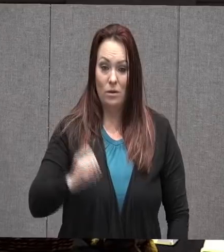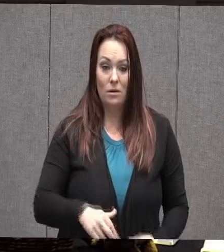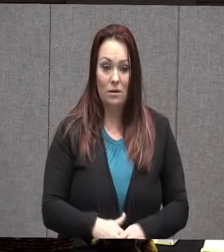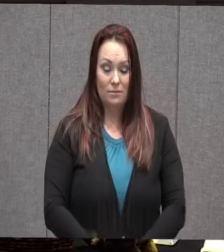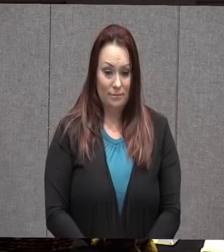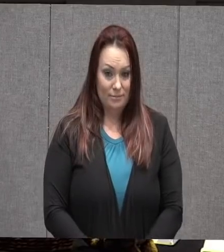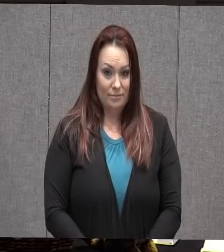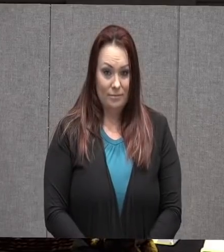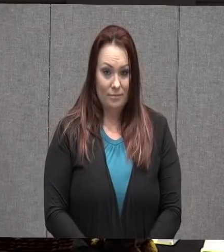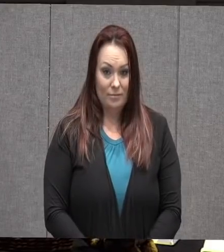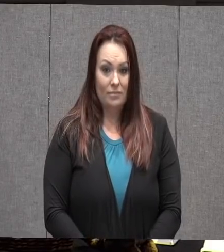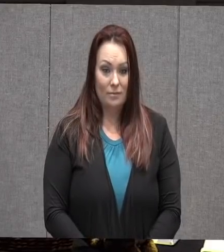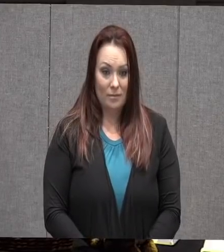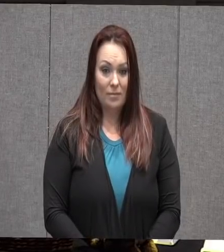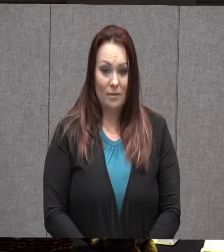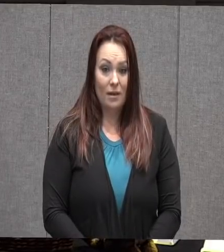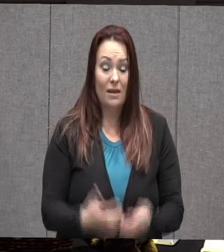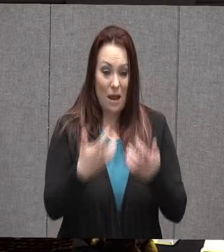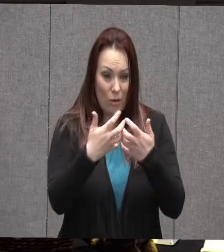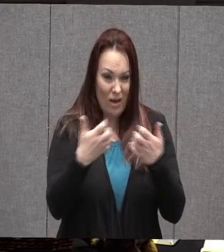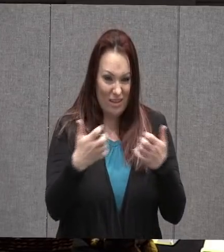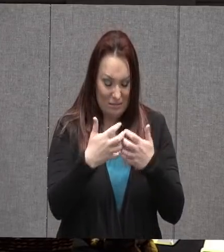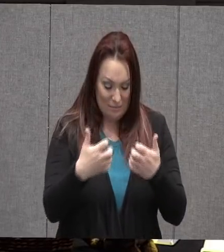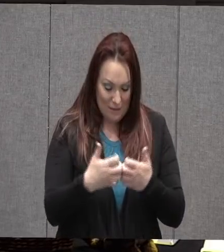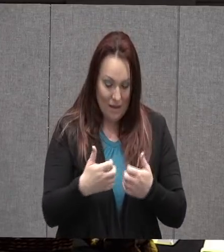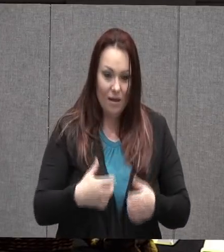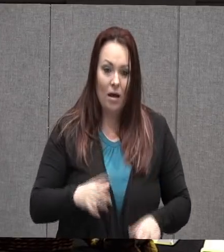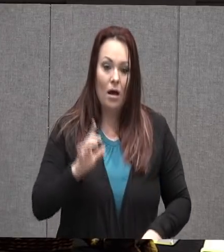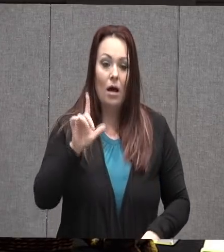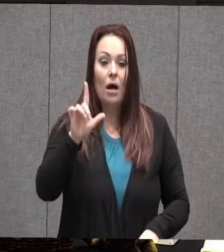Okay, and we'll pull that blend apart again. Luh, oh, st.